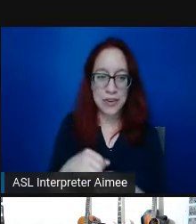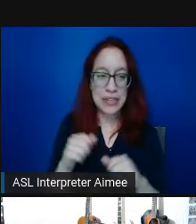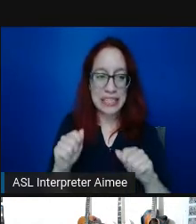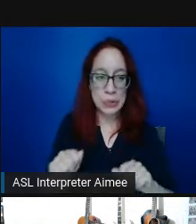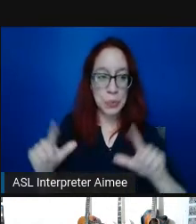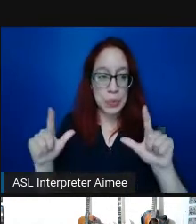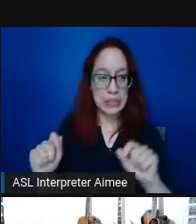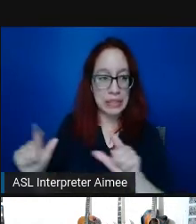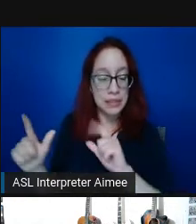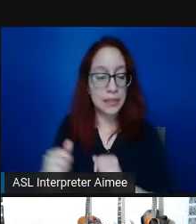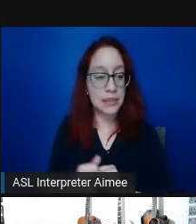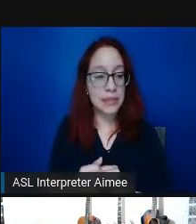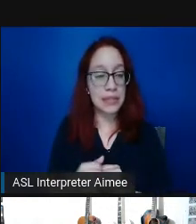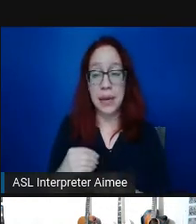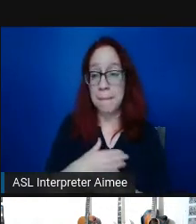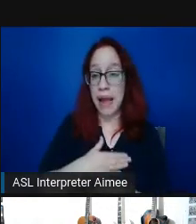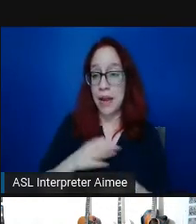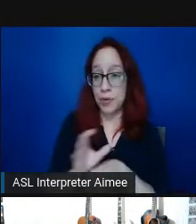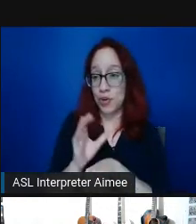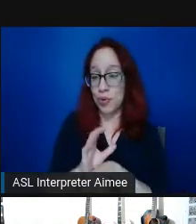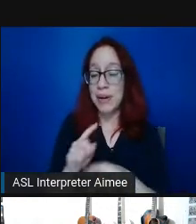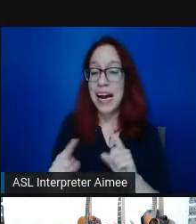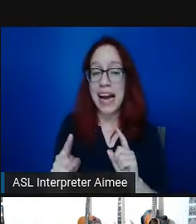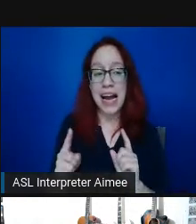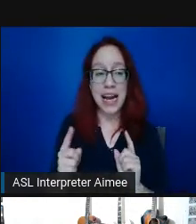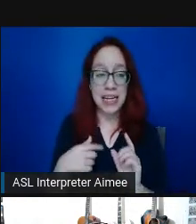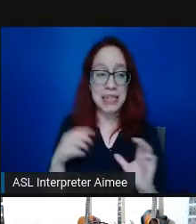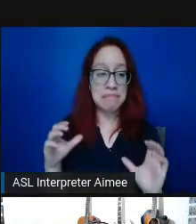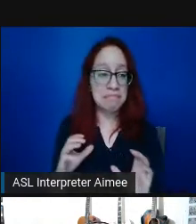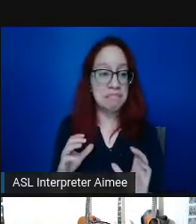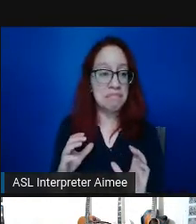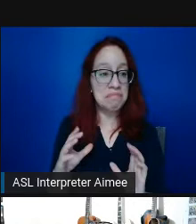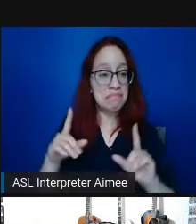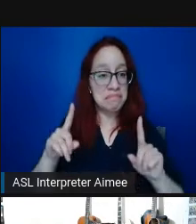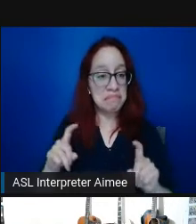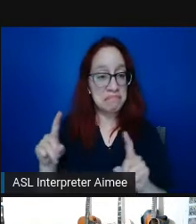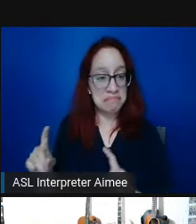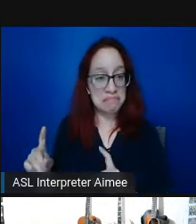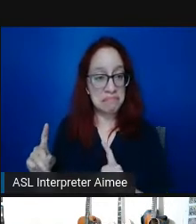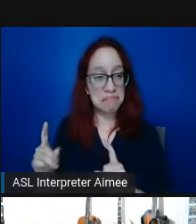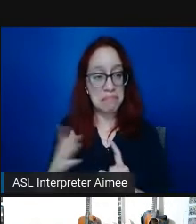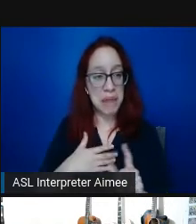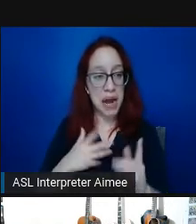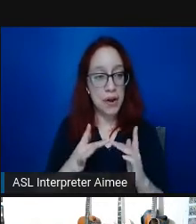in my browser. I did some detailed tests using my Windows 10 laptop,